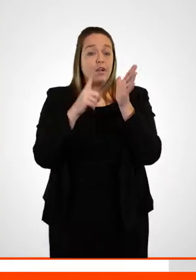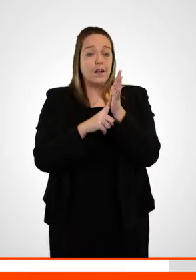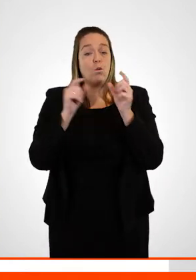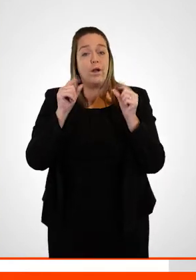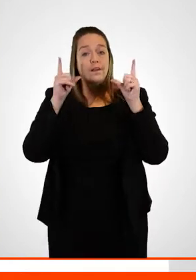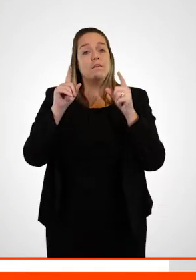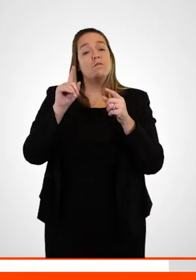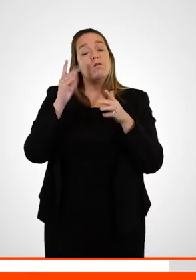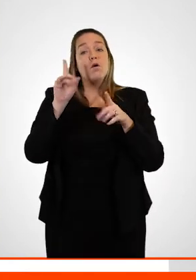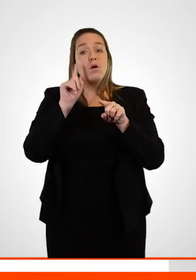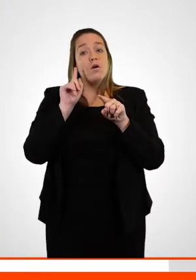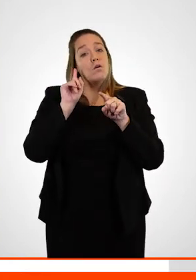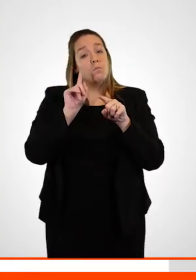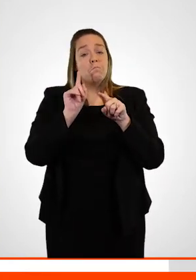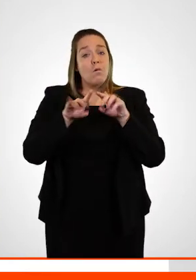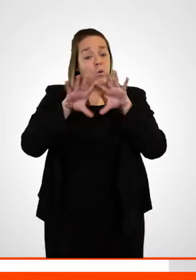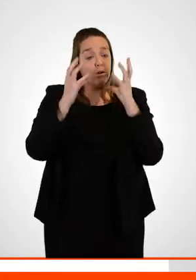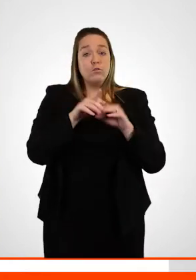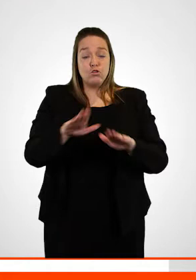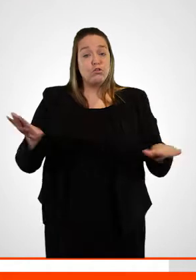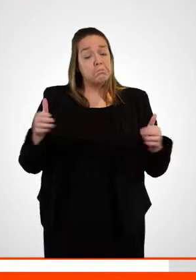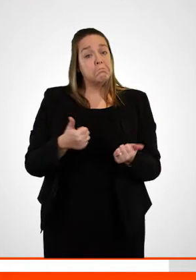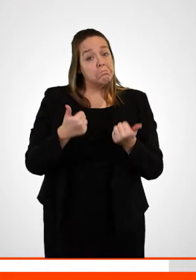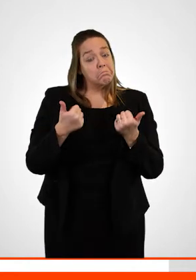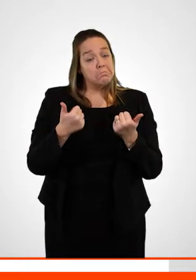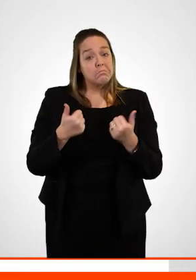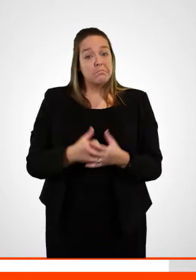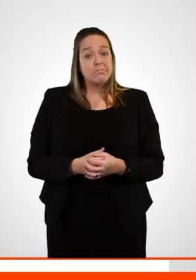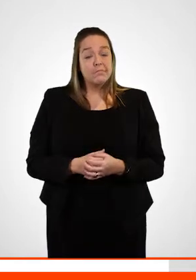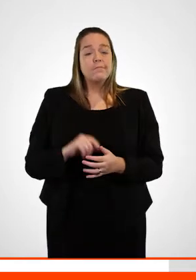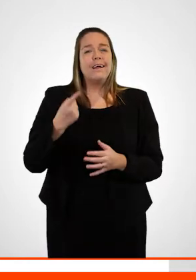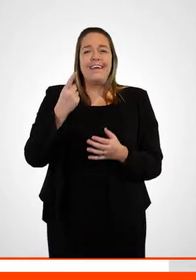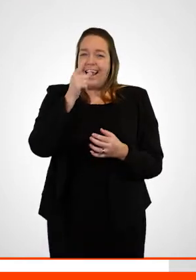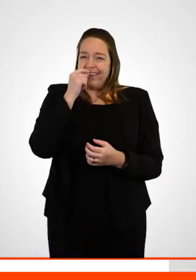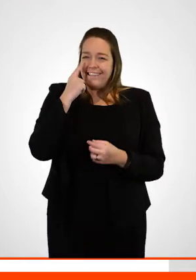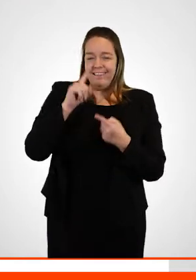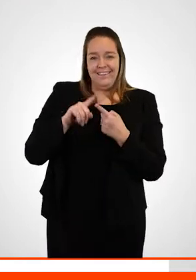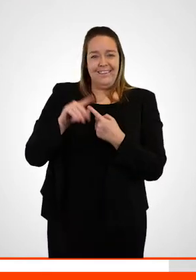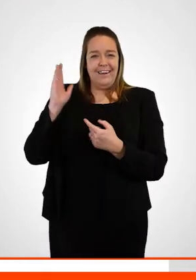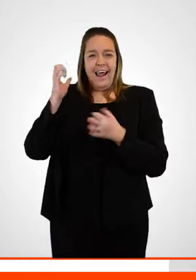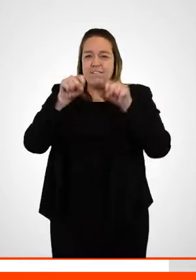overall these children were doing pretty well. But again, we see that variability,